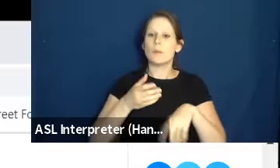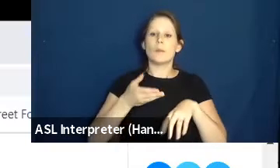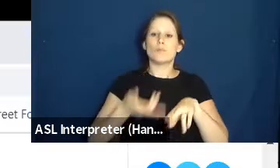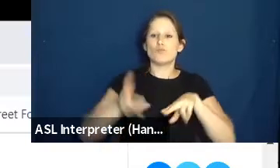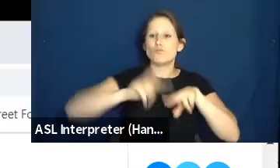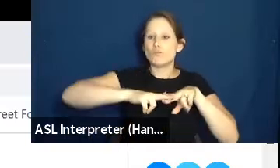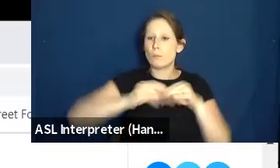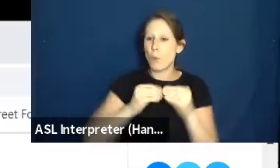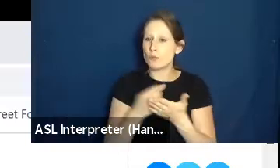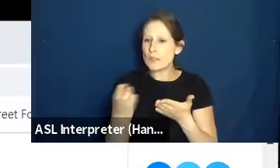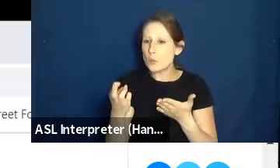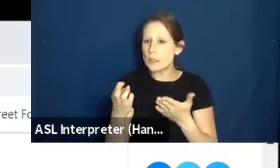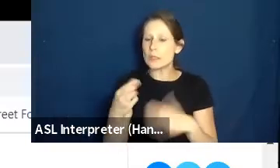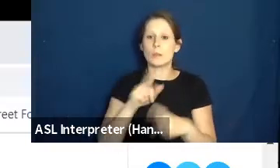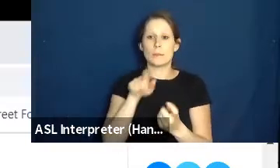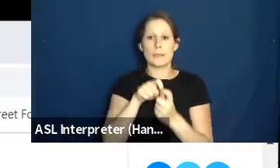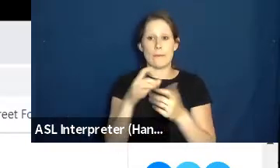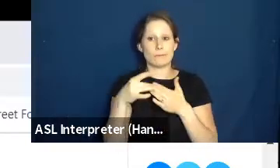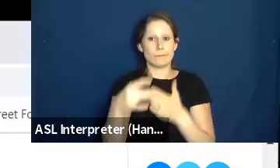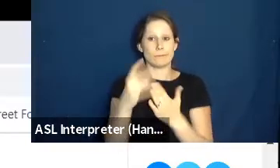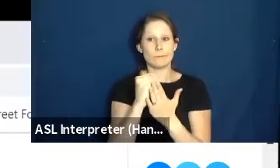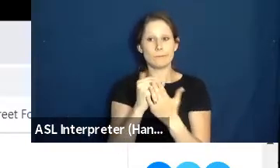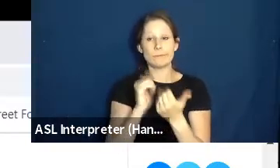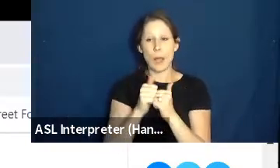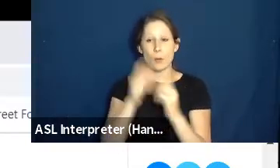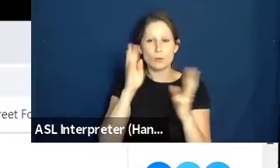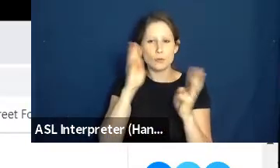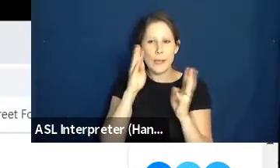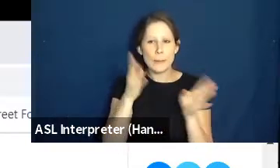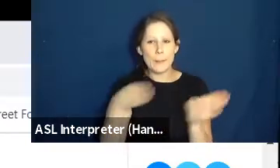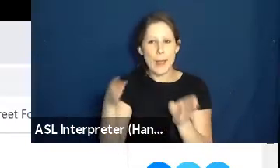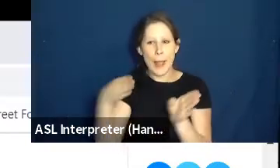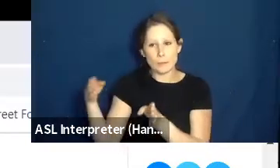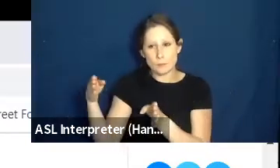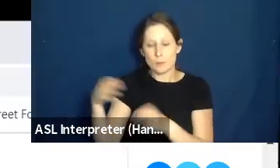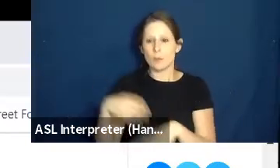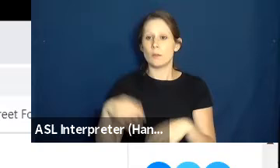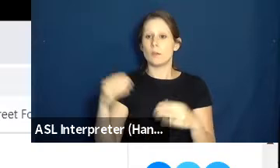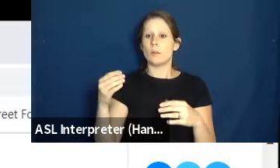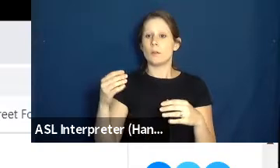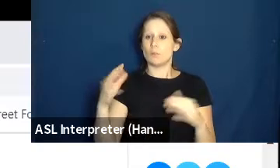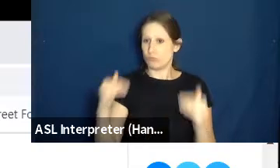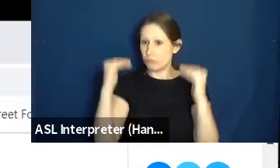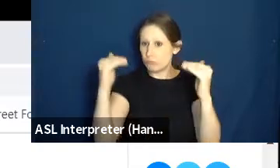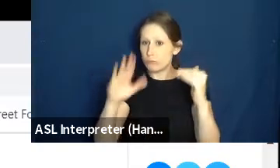It gives you specific guidance on creating a plan, and promotes your efforts once you have done so.